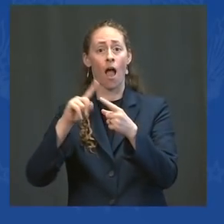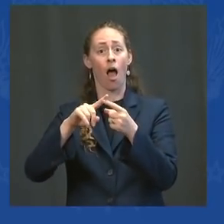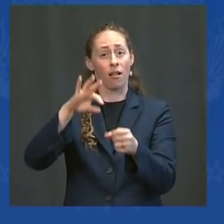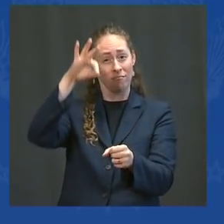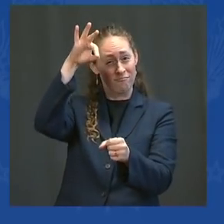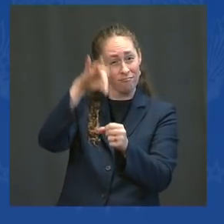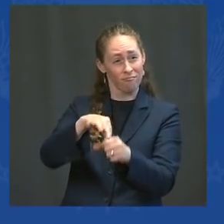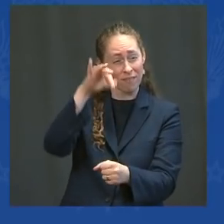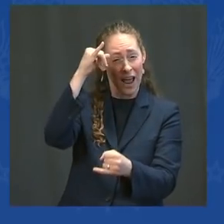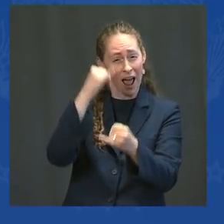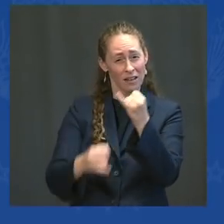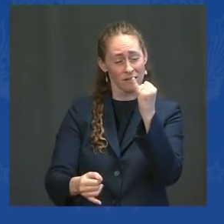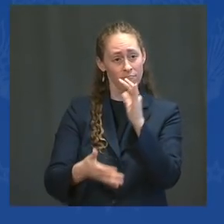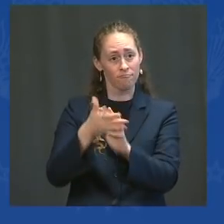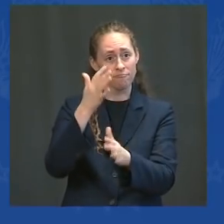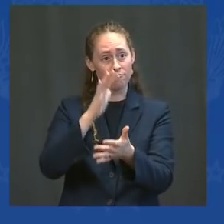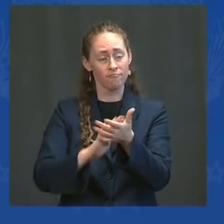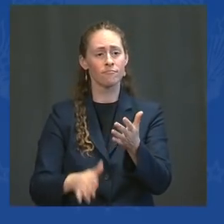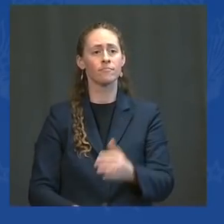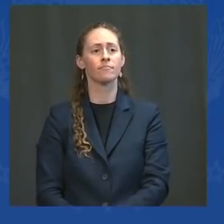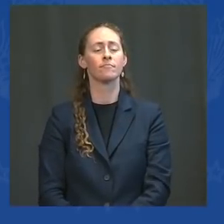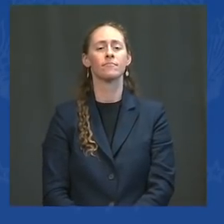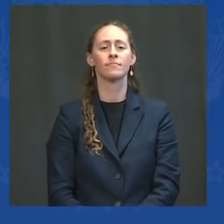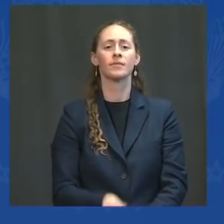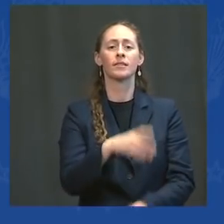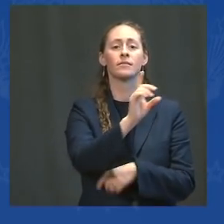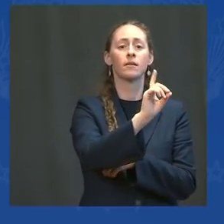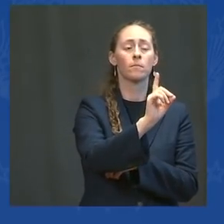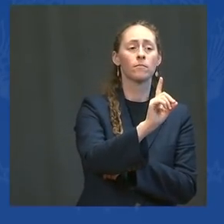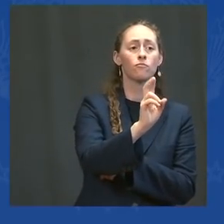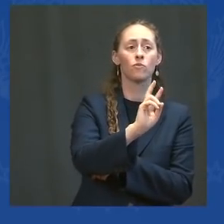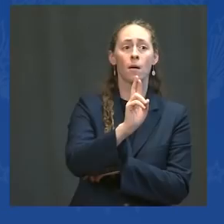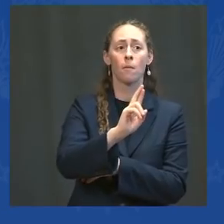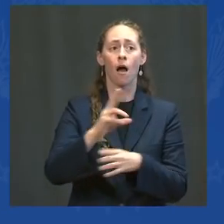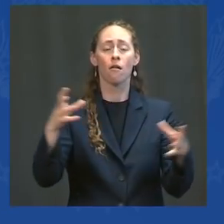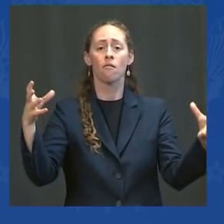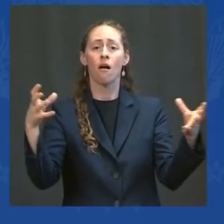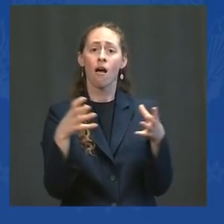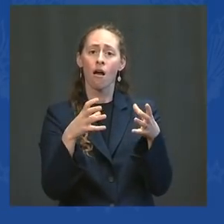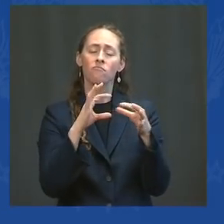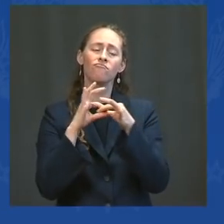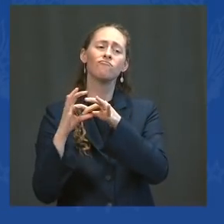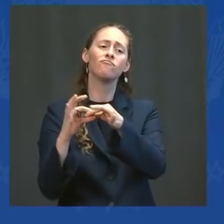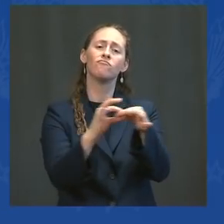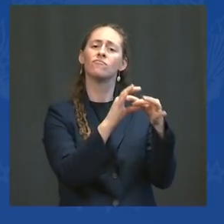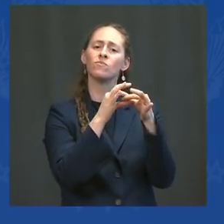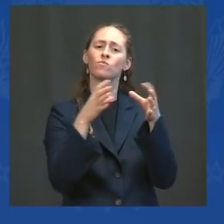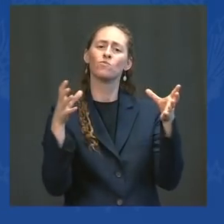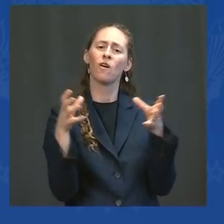Independents and Republicans came together and upheld the vote